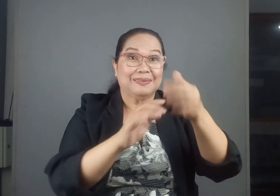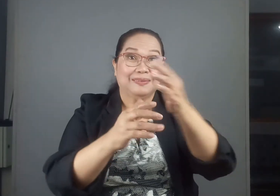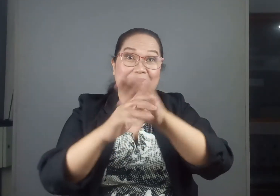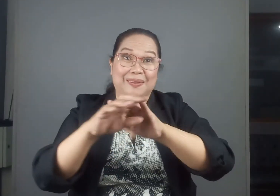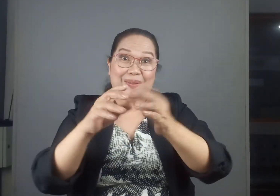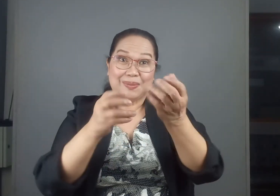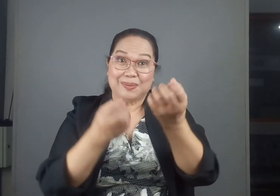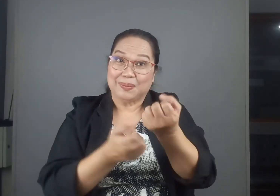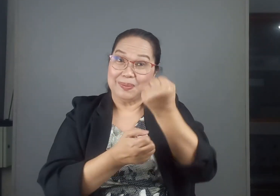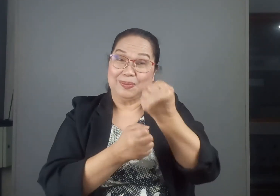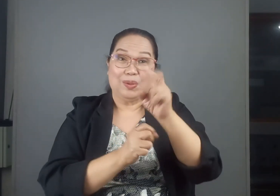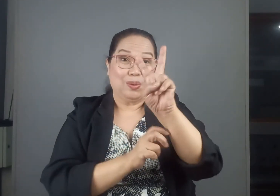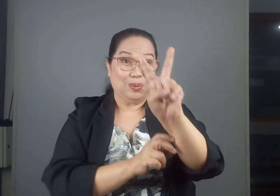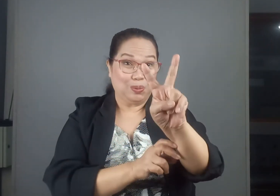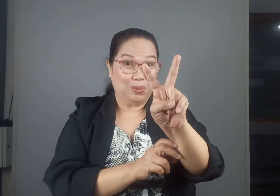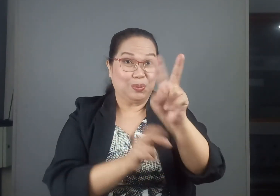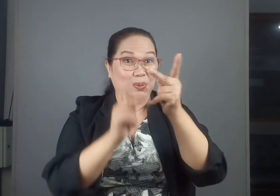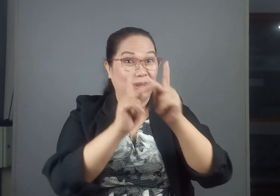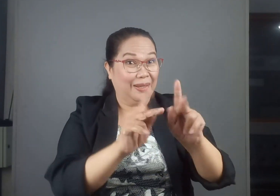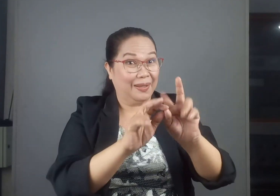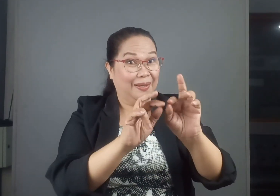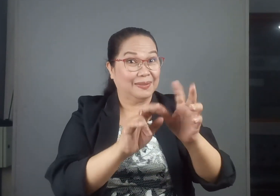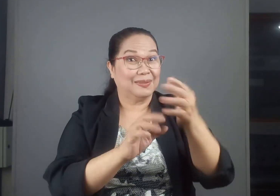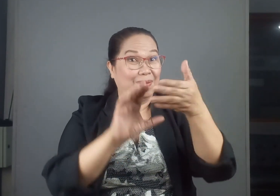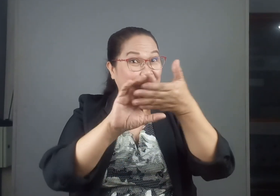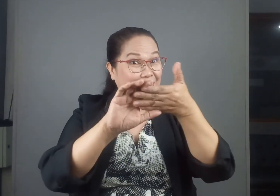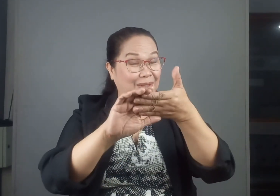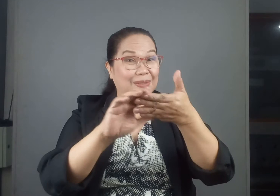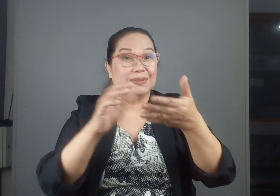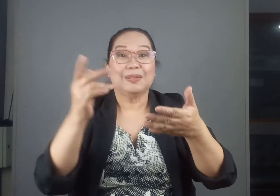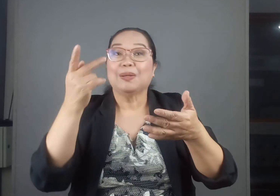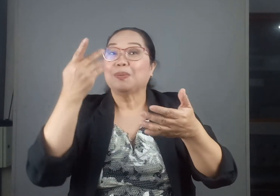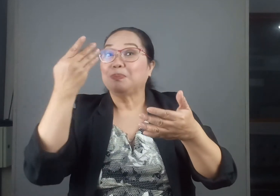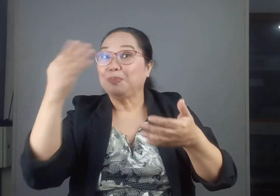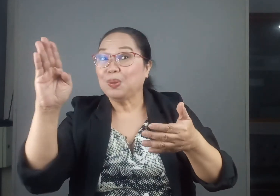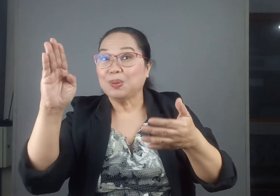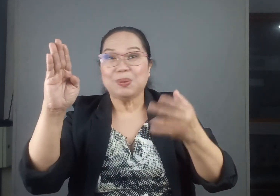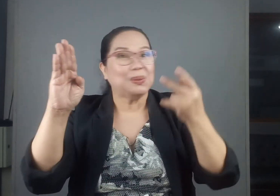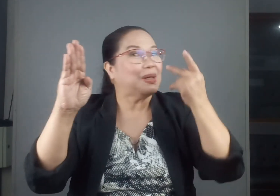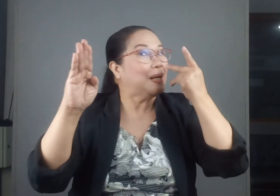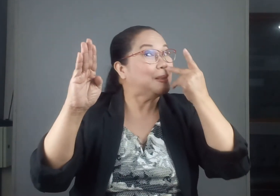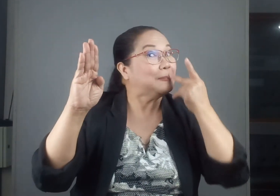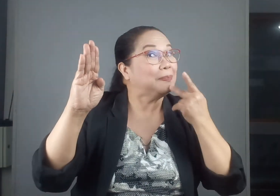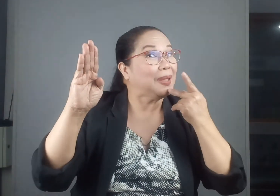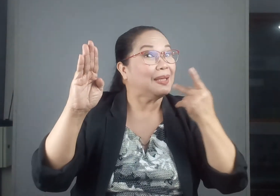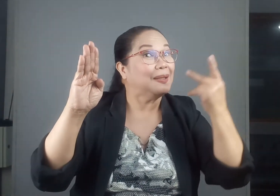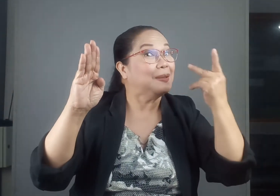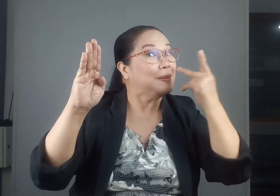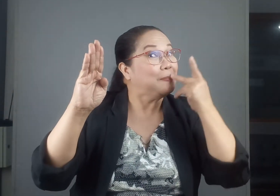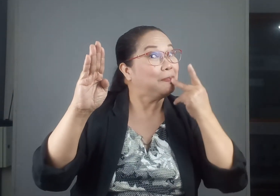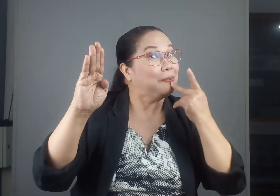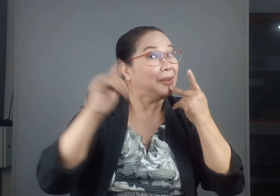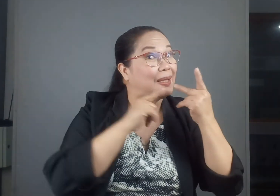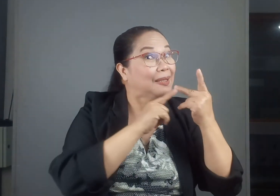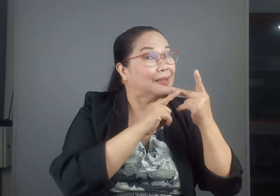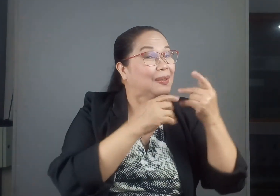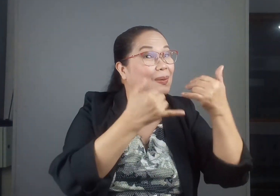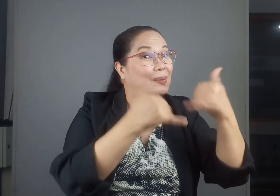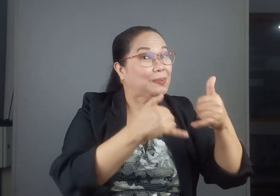There are two types of cards, the blue cards and the pink cards. The pink cards, when played allow